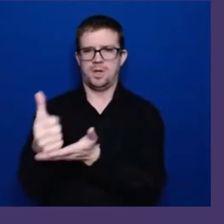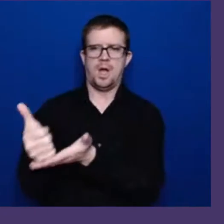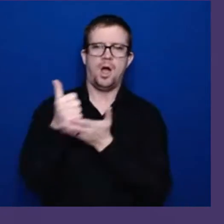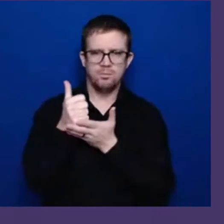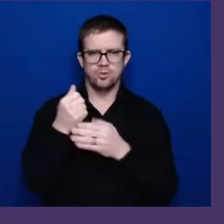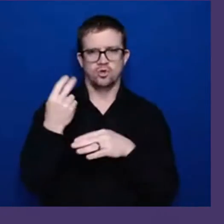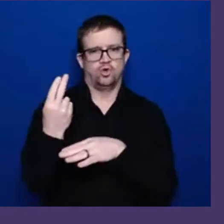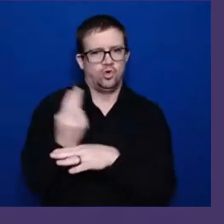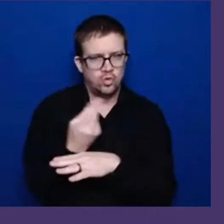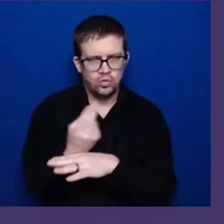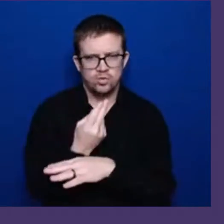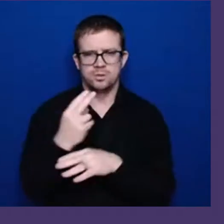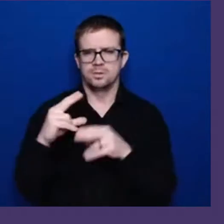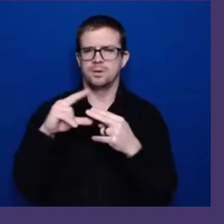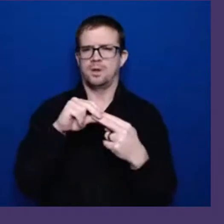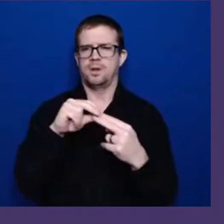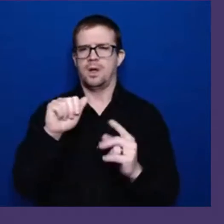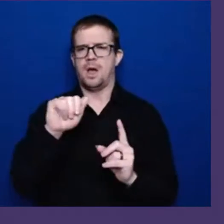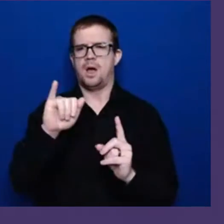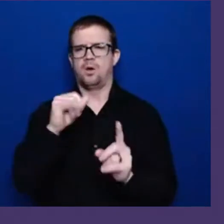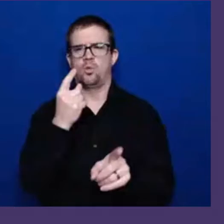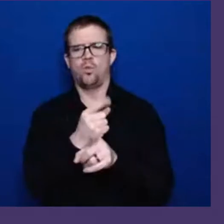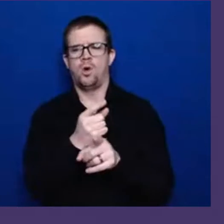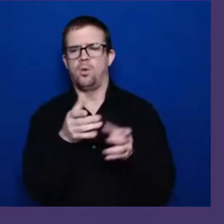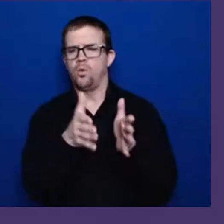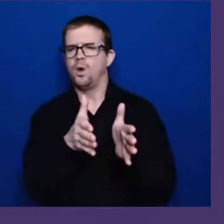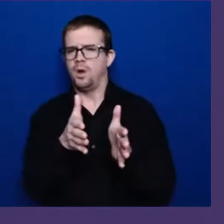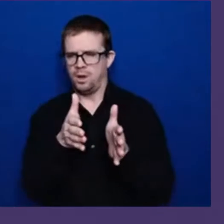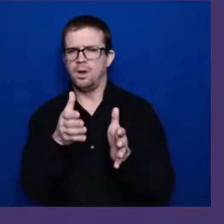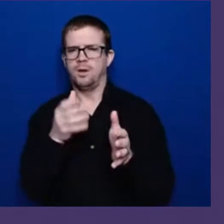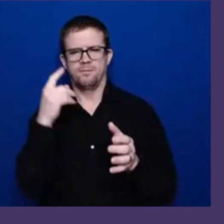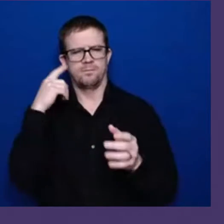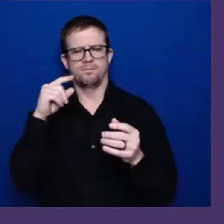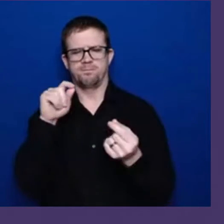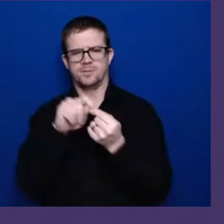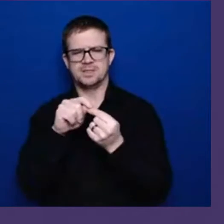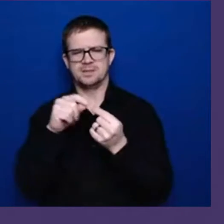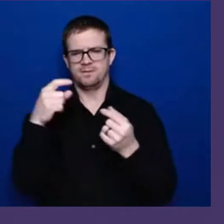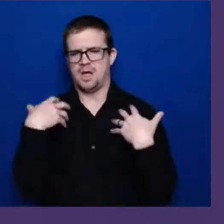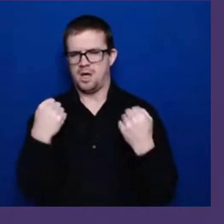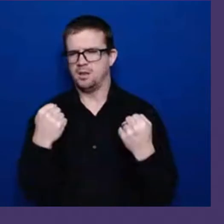to support healthcare across India and beyond.